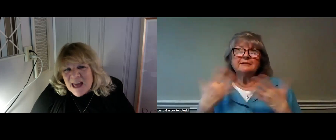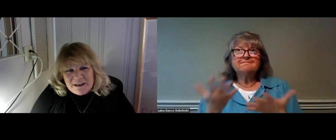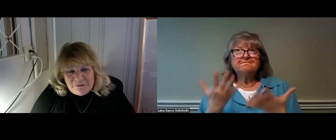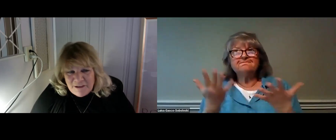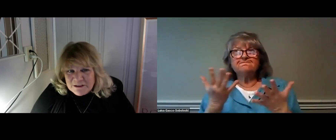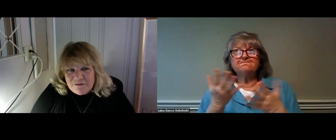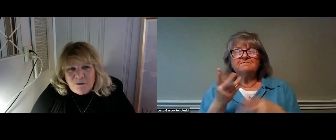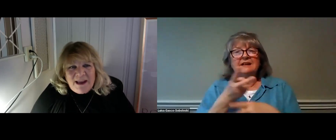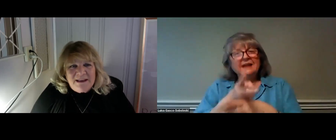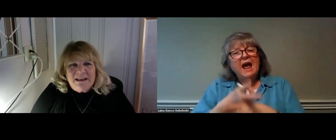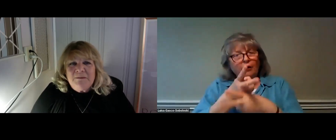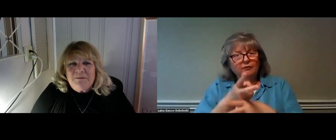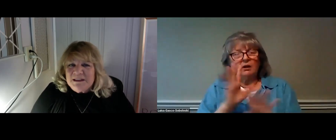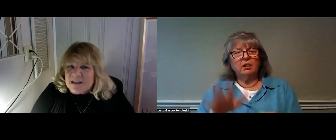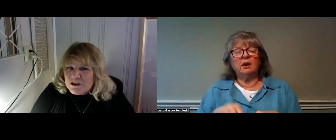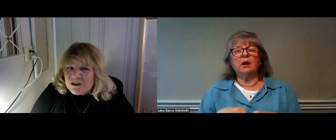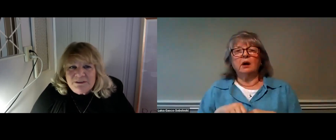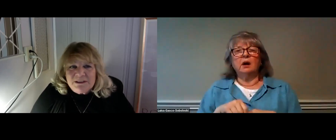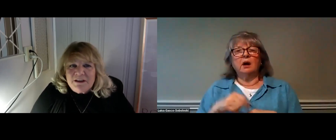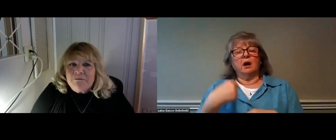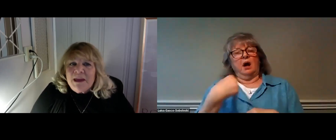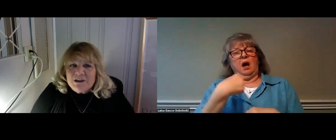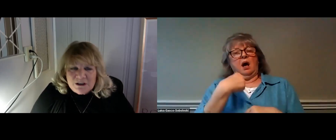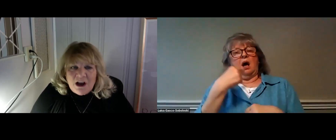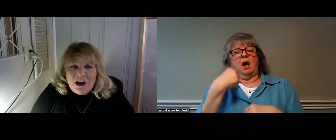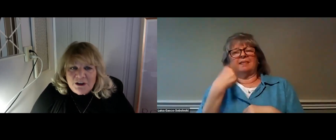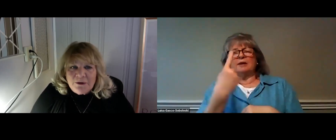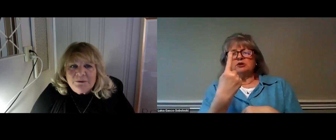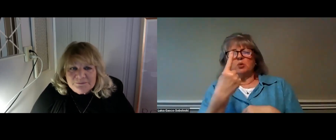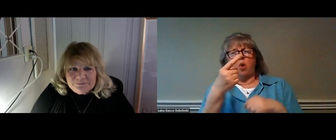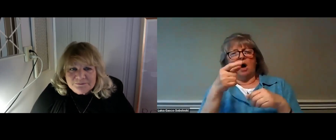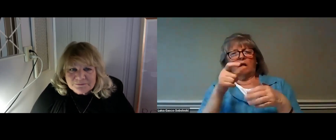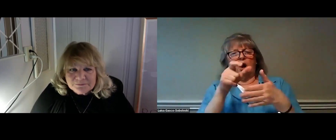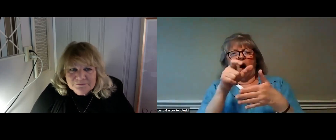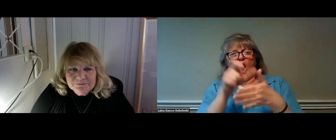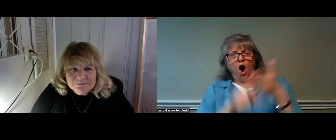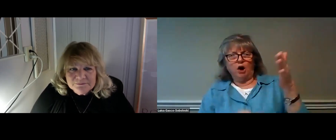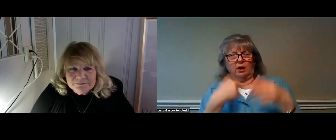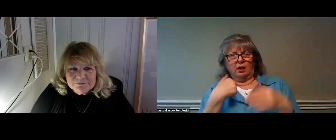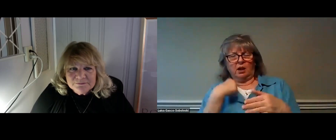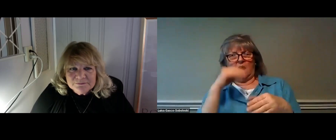an effective way to keep the attention of the deaf patient on you.